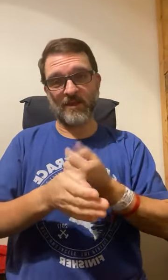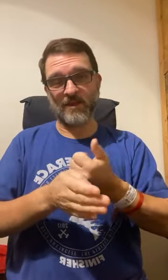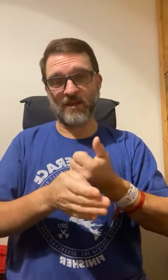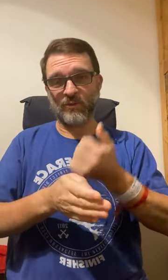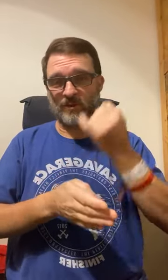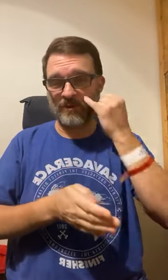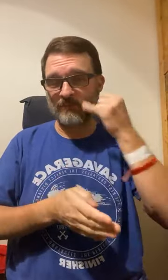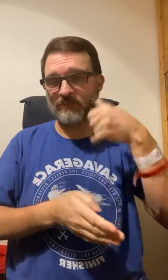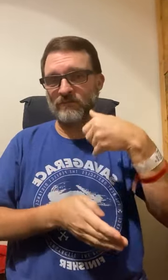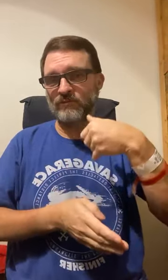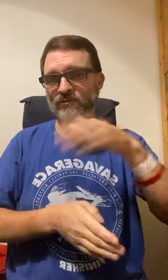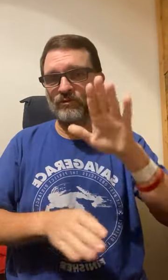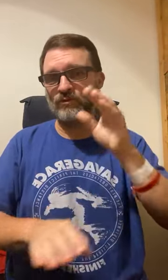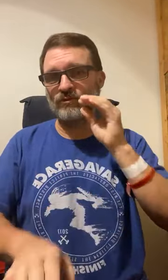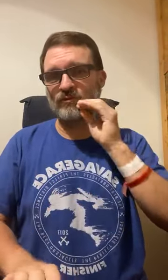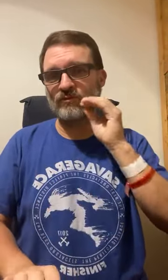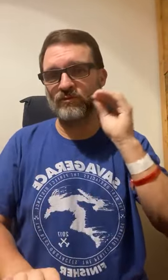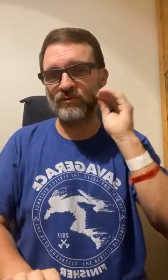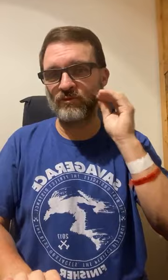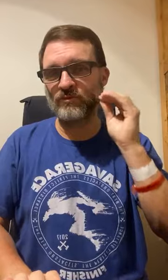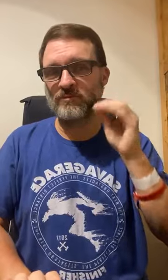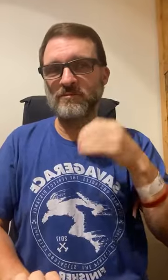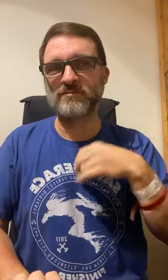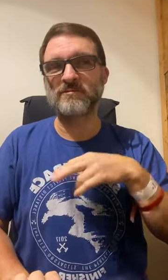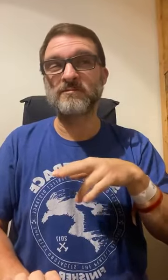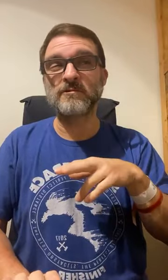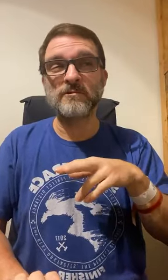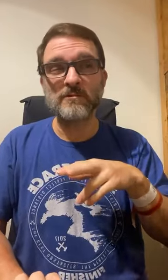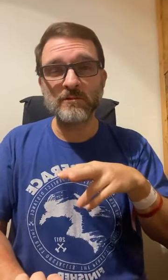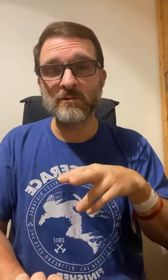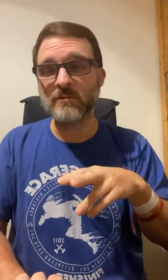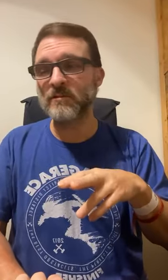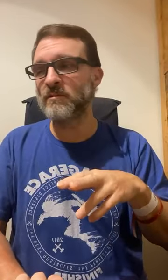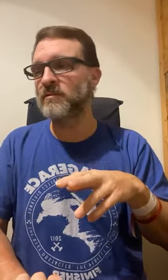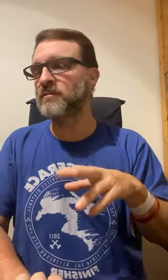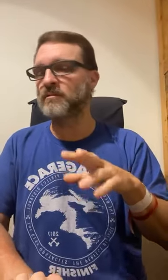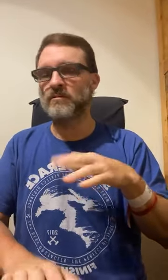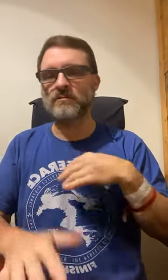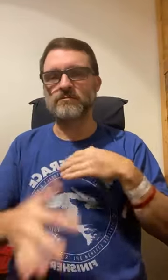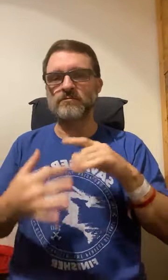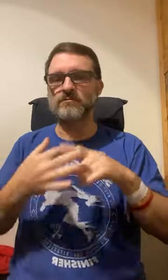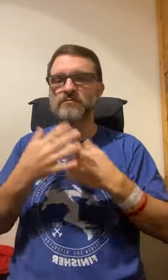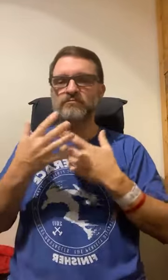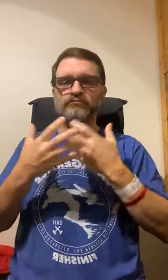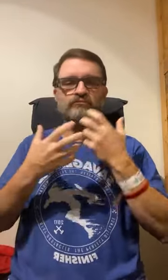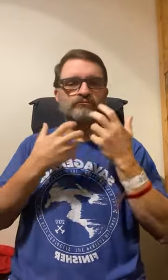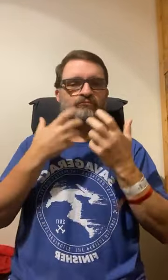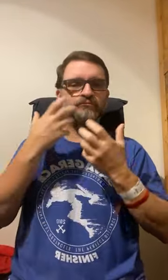I was told No and the only way to get IV out if I was discharged to go home.